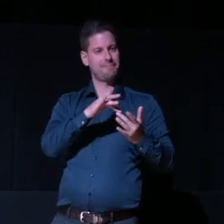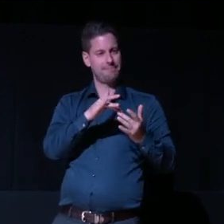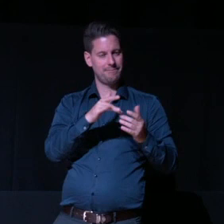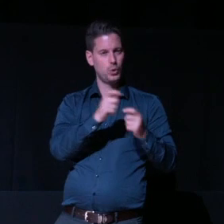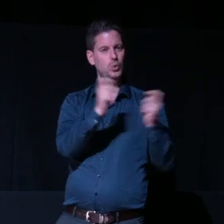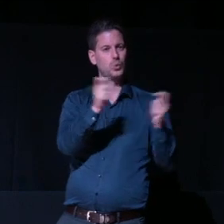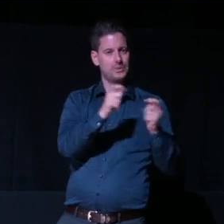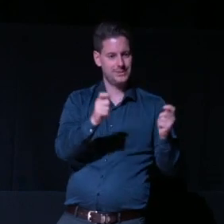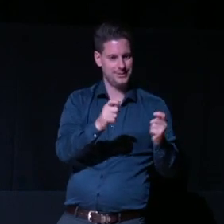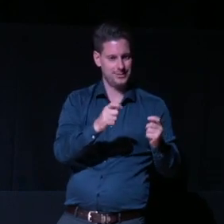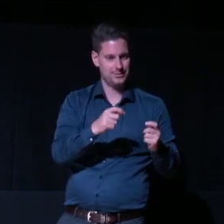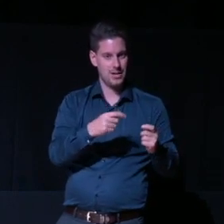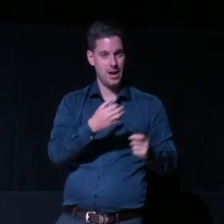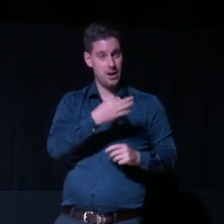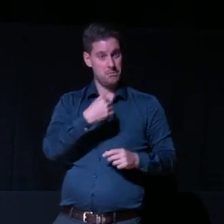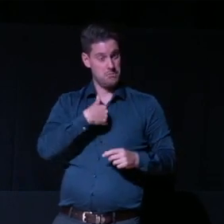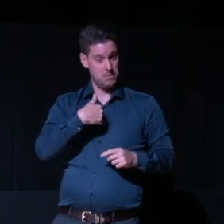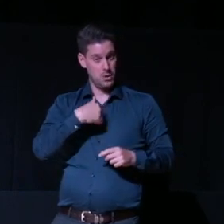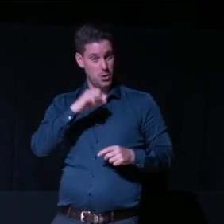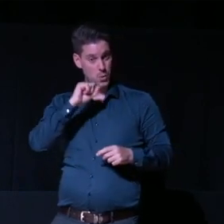if I'd be withdrawing from that festival